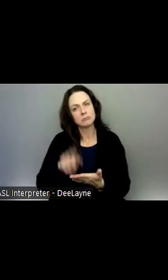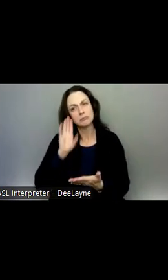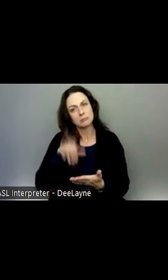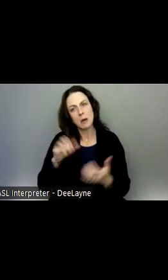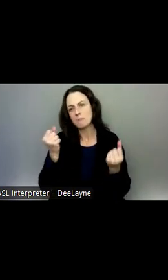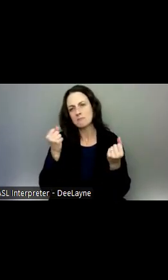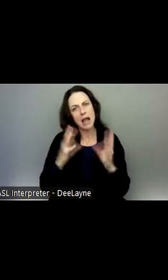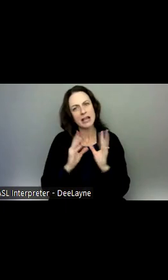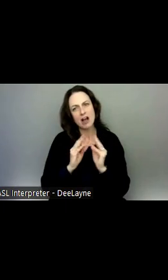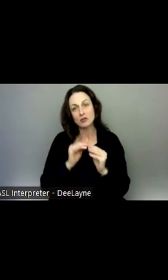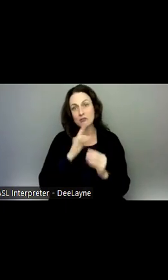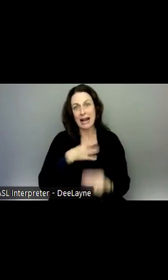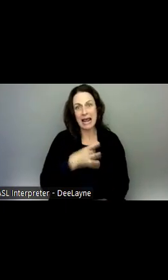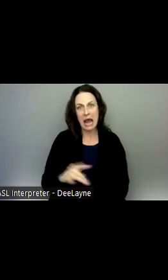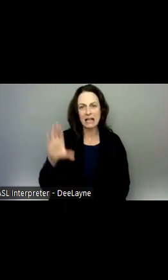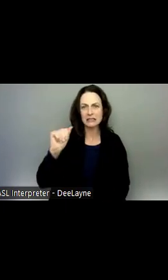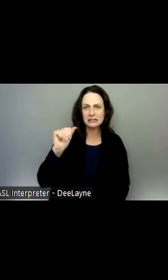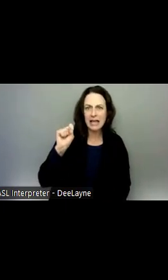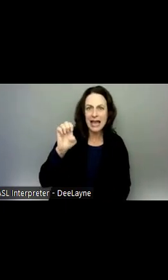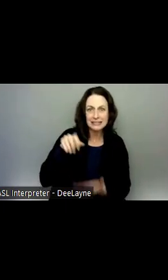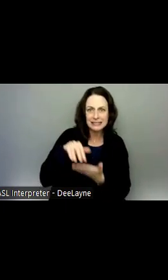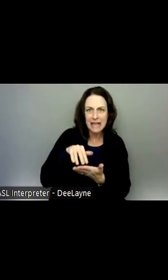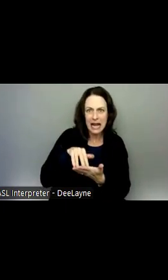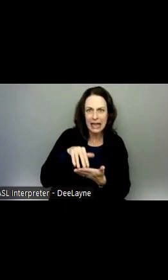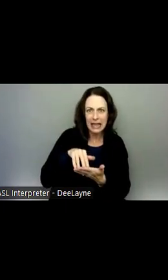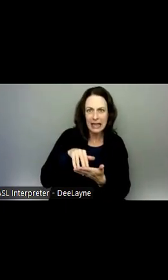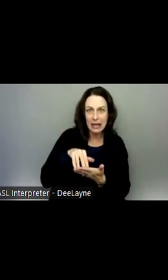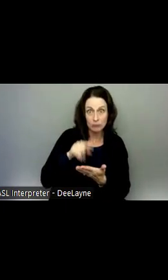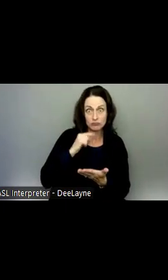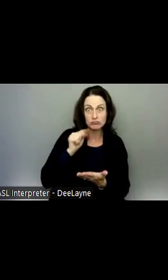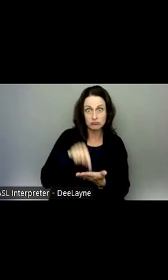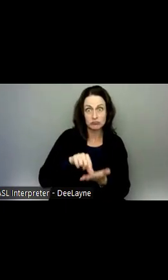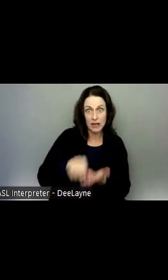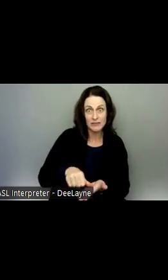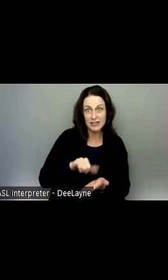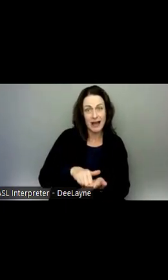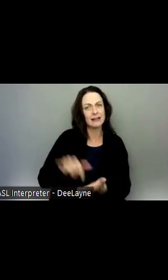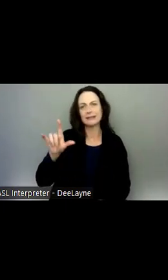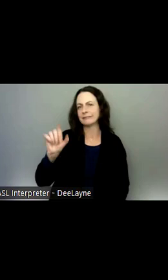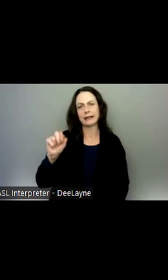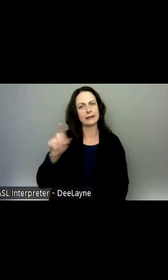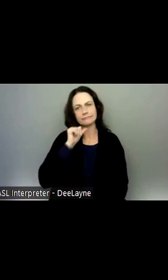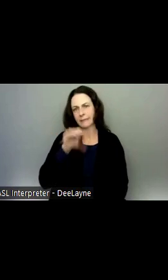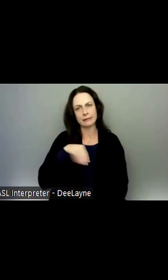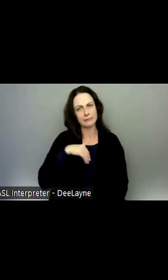that really like case studies and seek them out. LEAD is not one of those conferences.